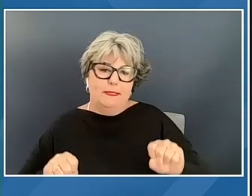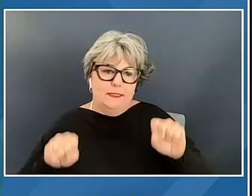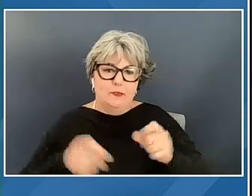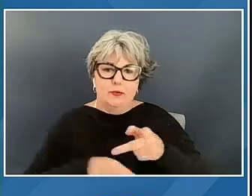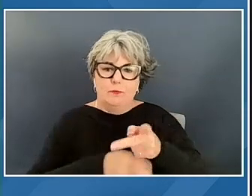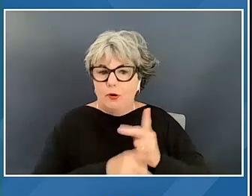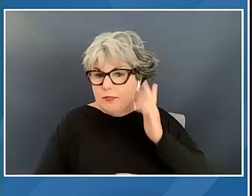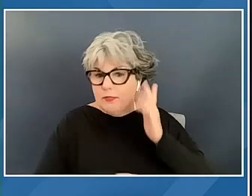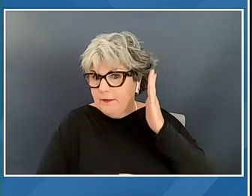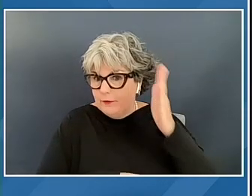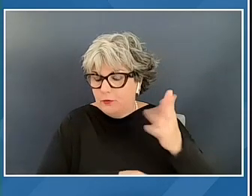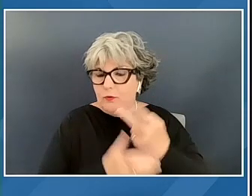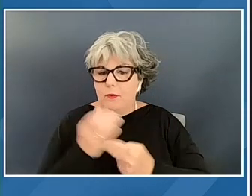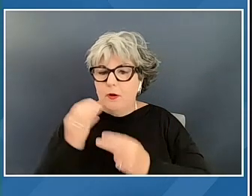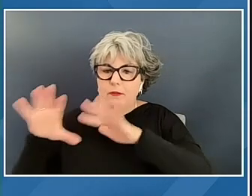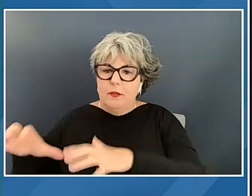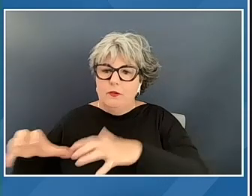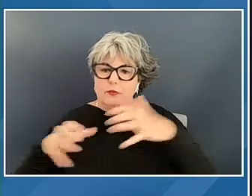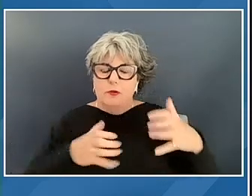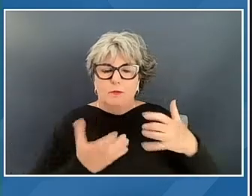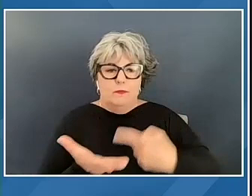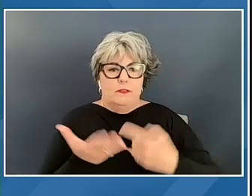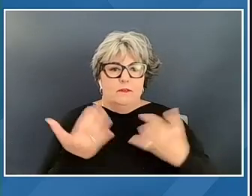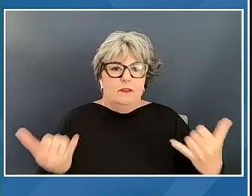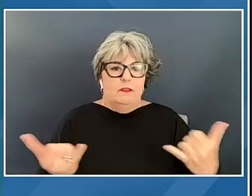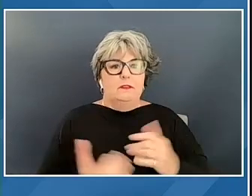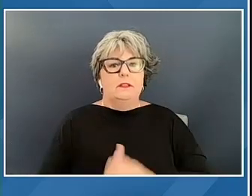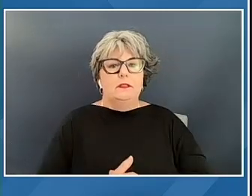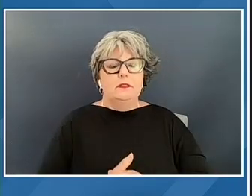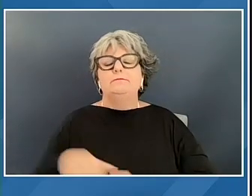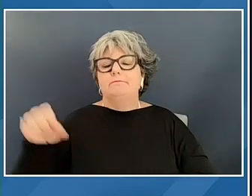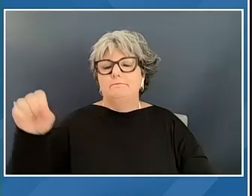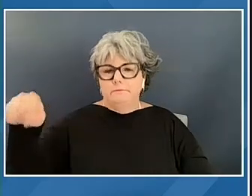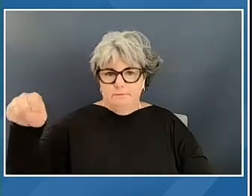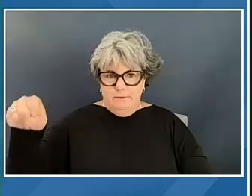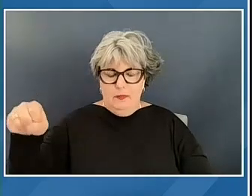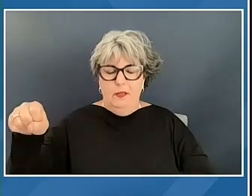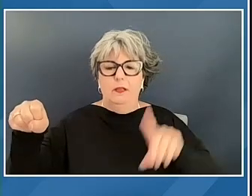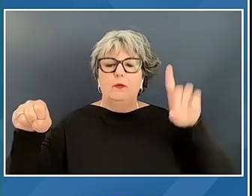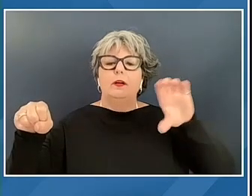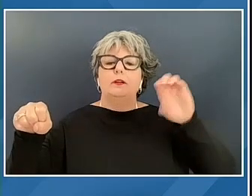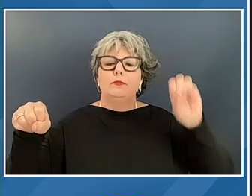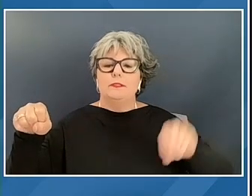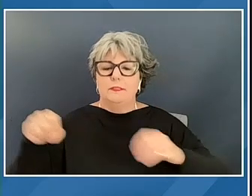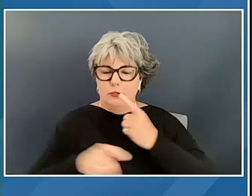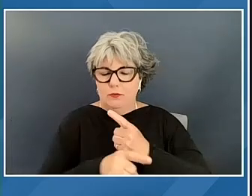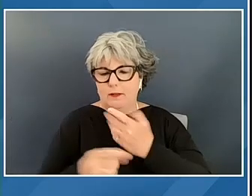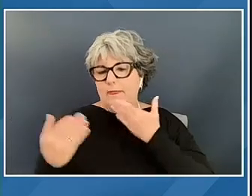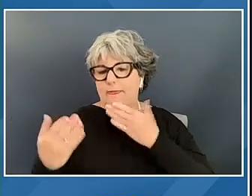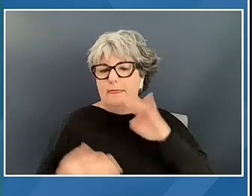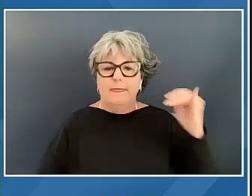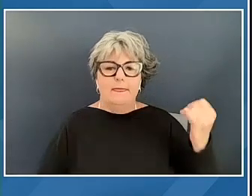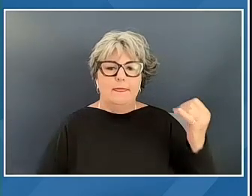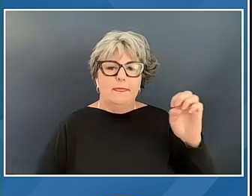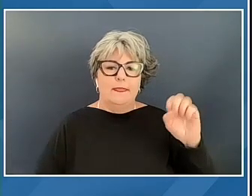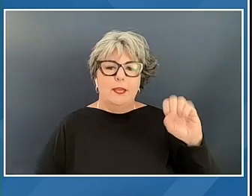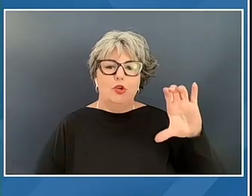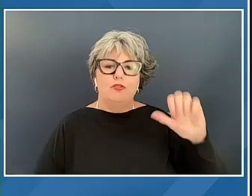both of those things are on the table here. Yes. That is 100 percent correct. Thank you, Jessica, for bringing that up. You said it a little bit better than I